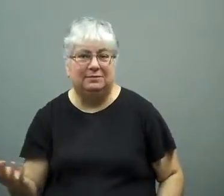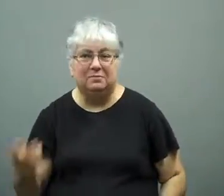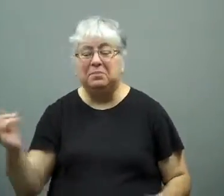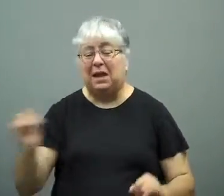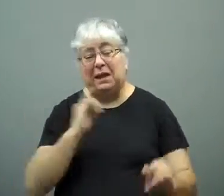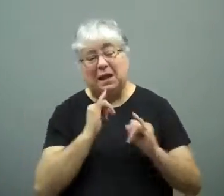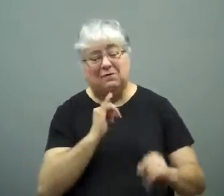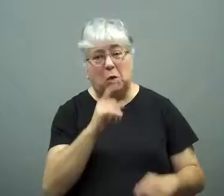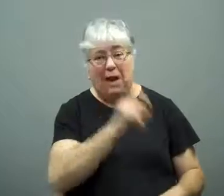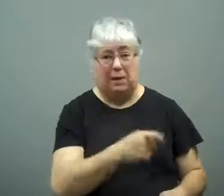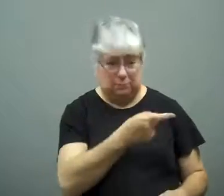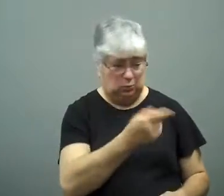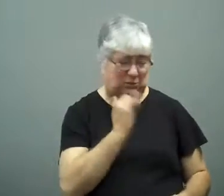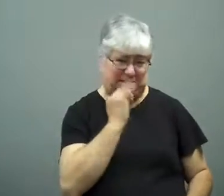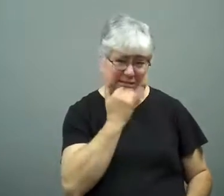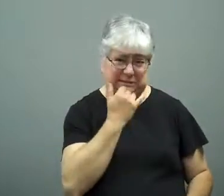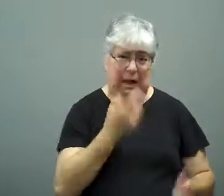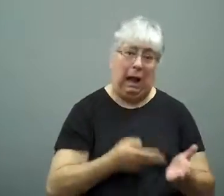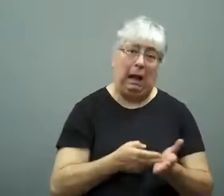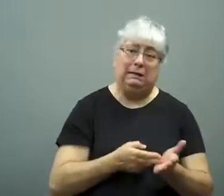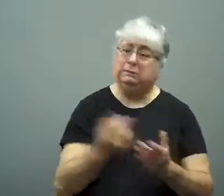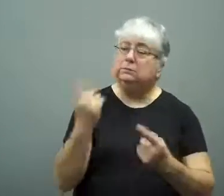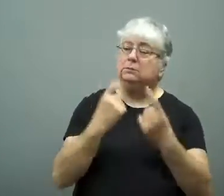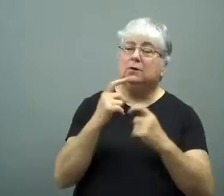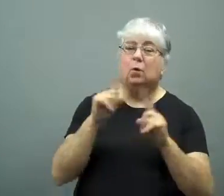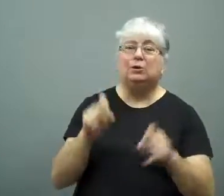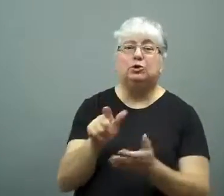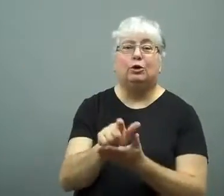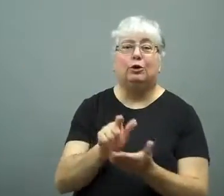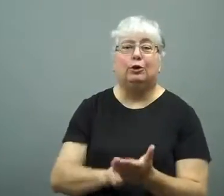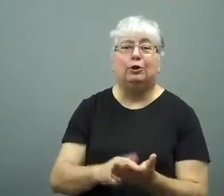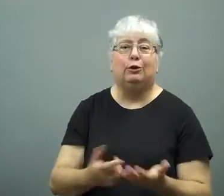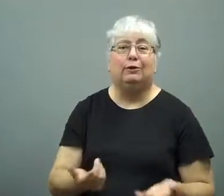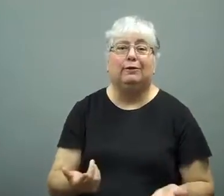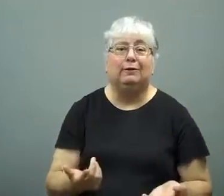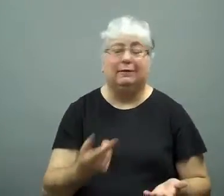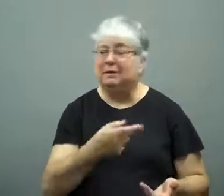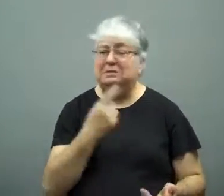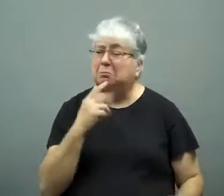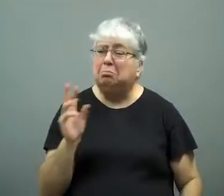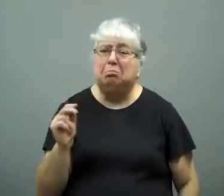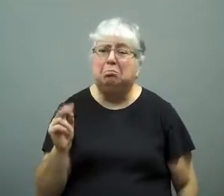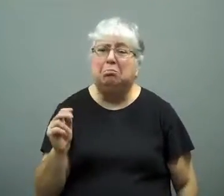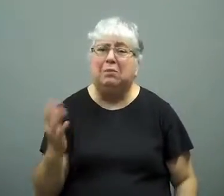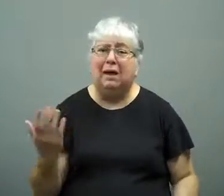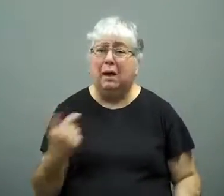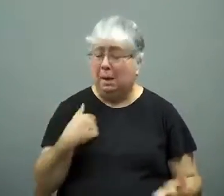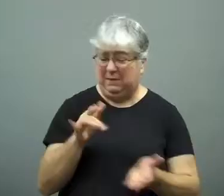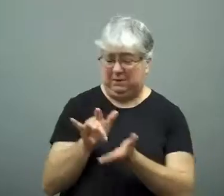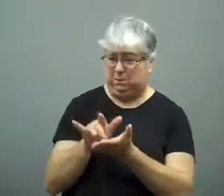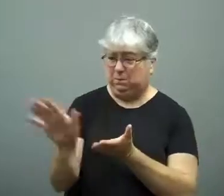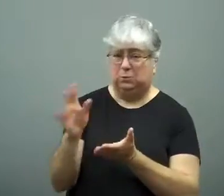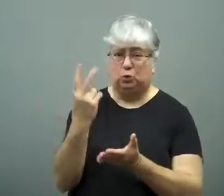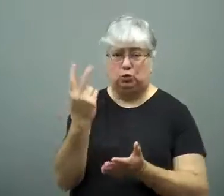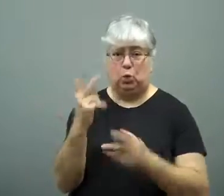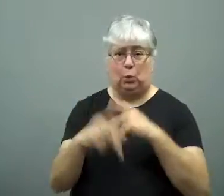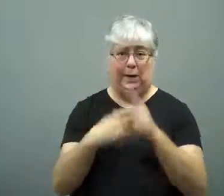She was asked if she regretted answering the deposition questions honestly.